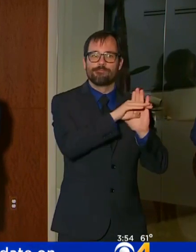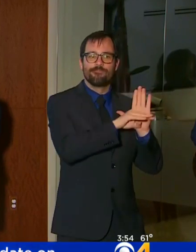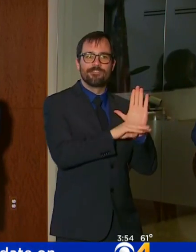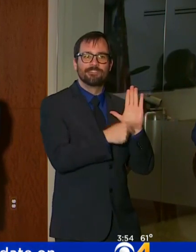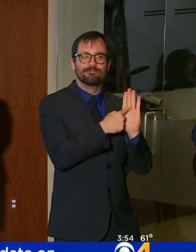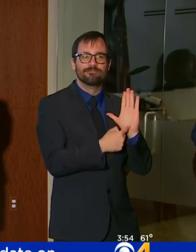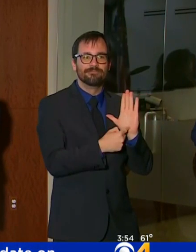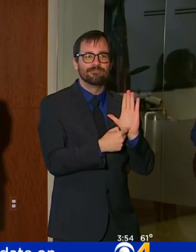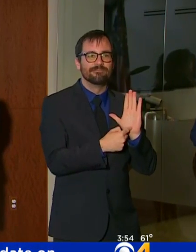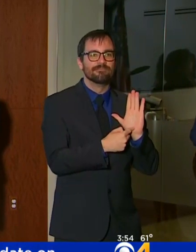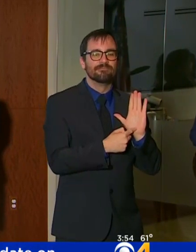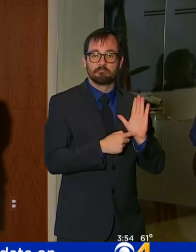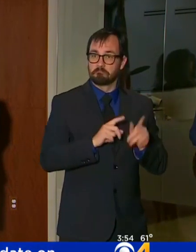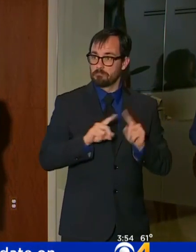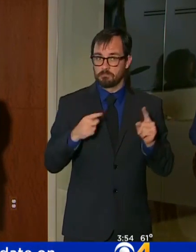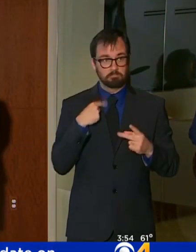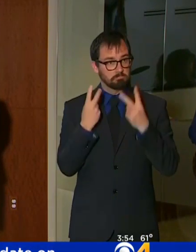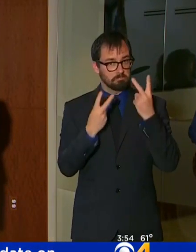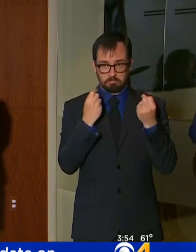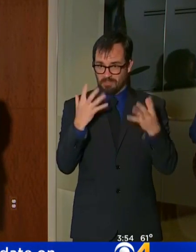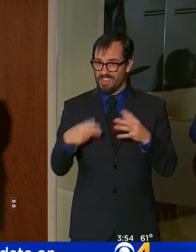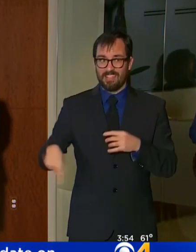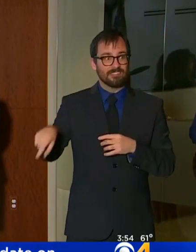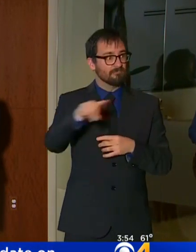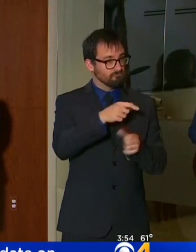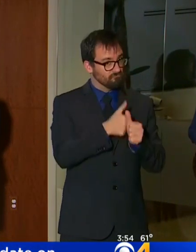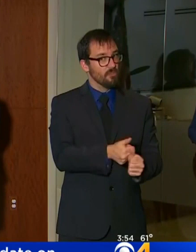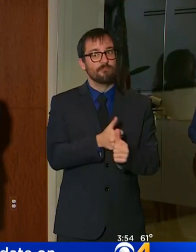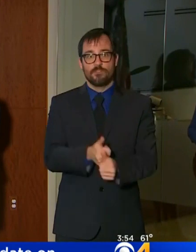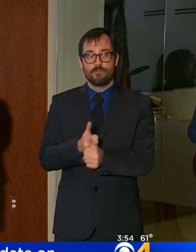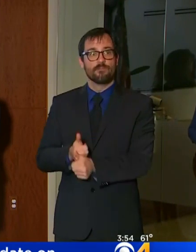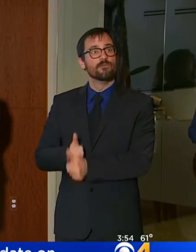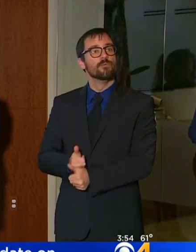OF THE PEOPLE IN THEIR COMMUNITY WHO ARE NOT FOLLOWING THE GUIDELINES THAT EVERYBODY ELSE SEEMS TO HAVE BEEN ABLE TO ADOPT.